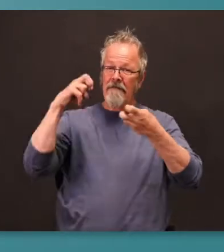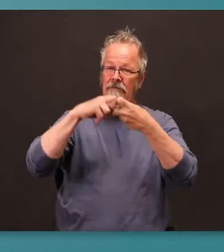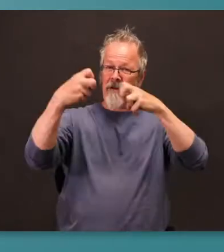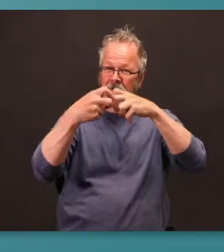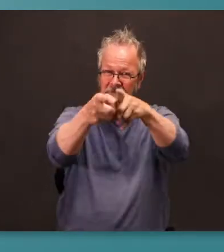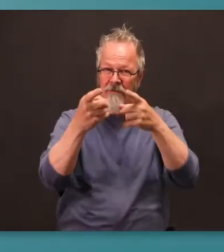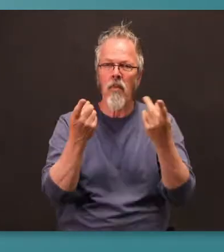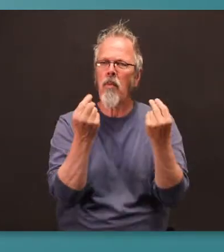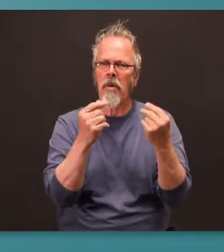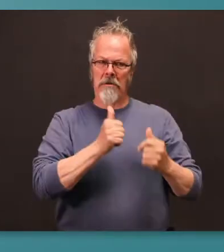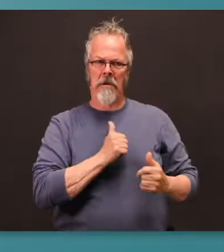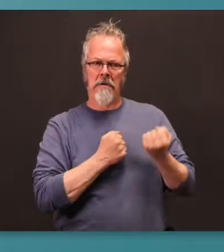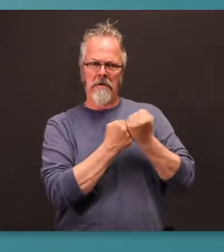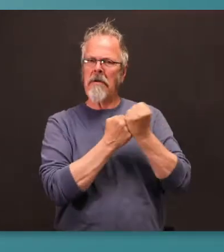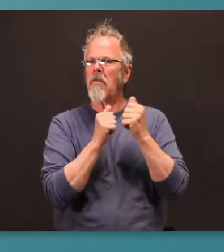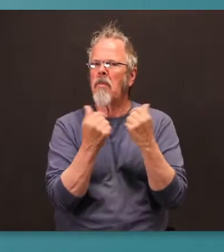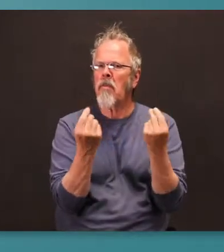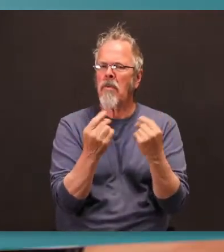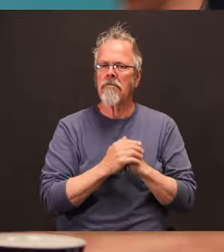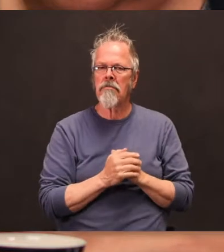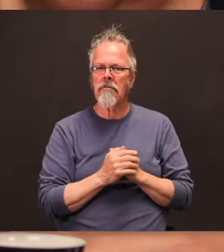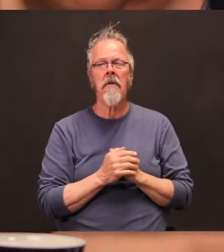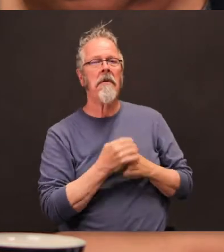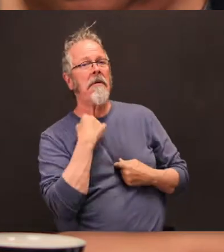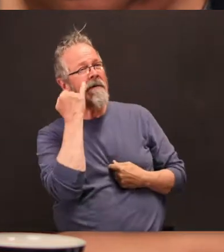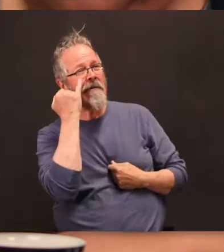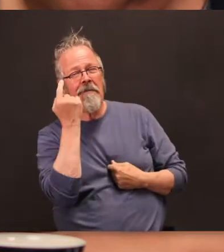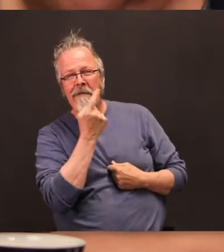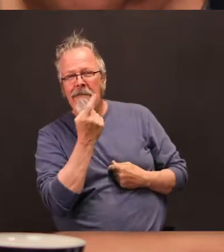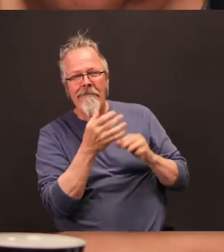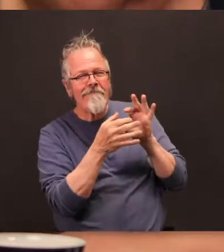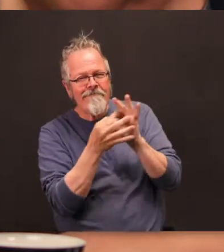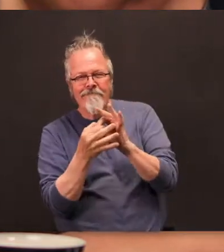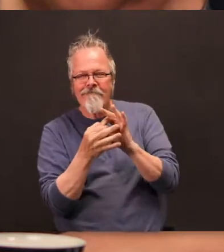What does a self-advocate do if you have a problem? If it's something to do with one of the people